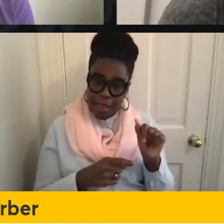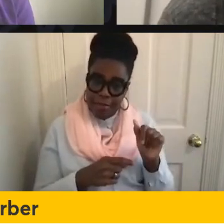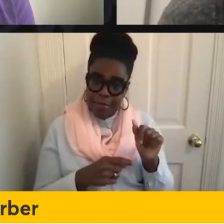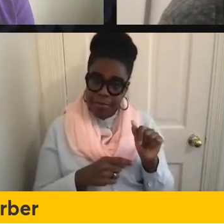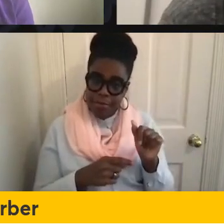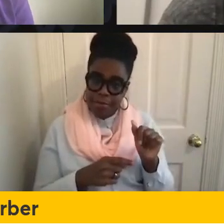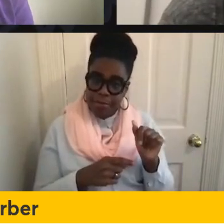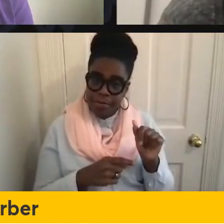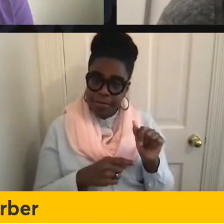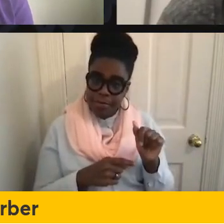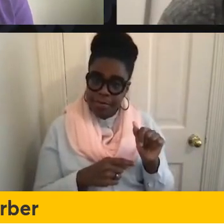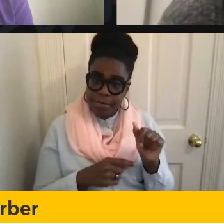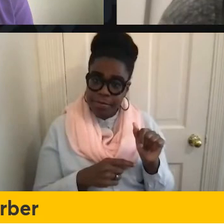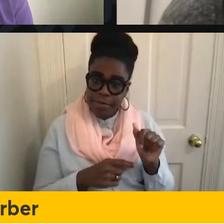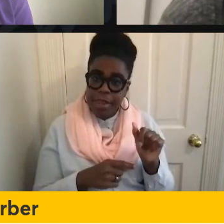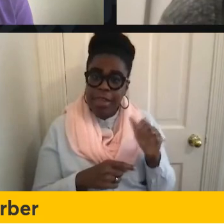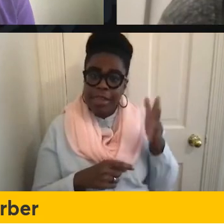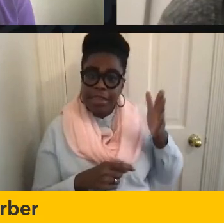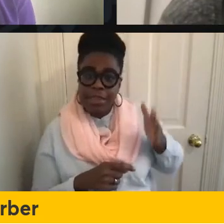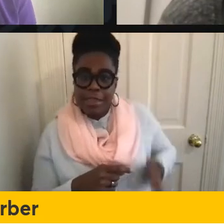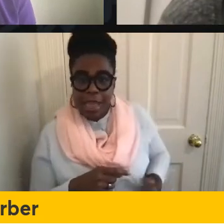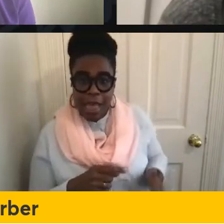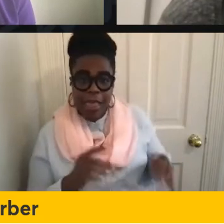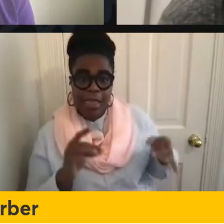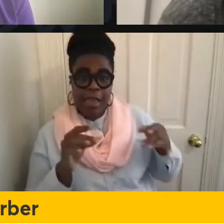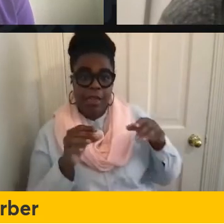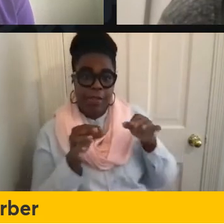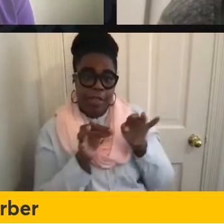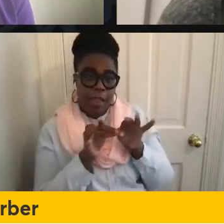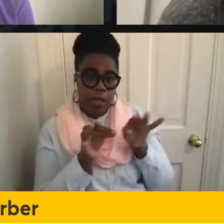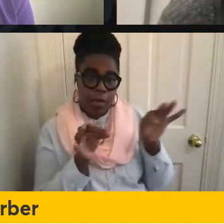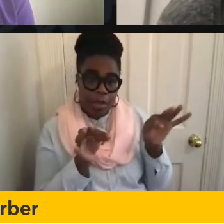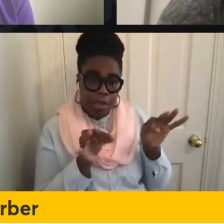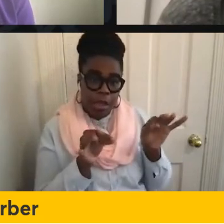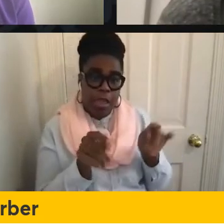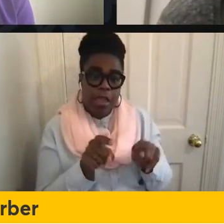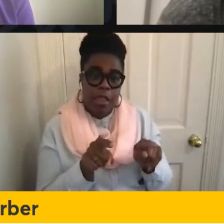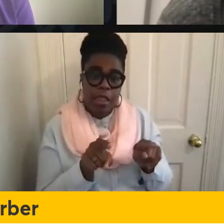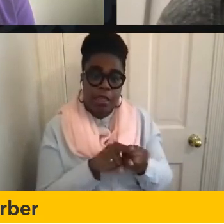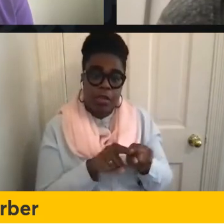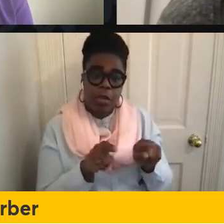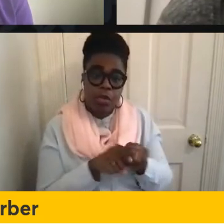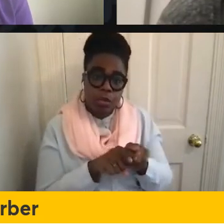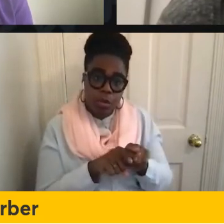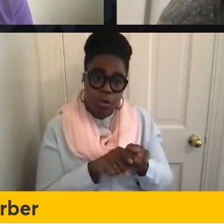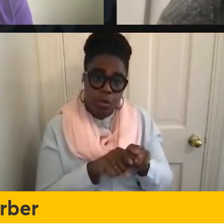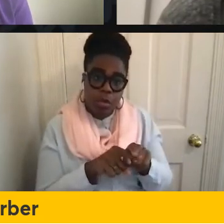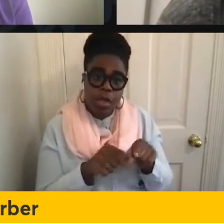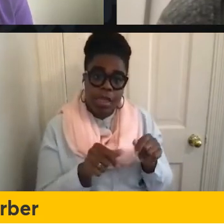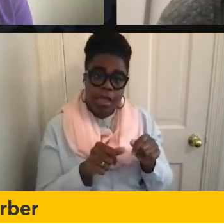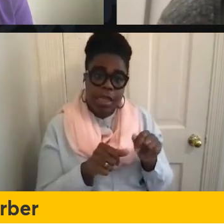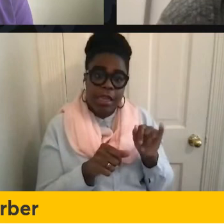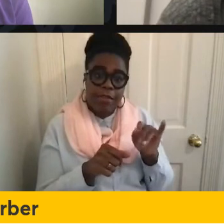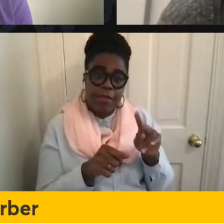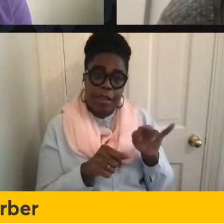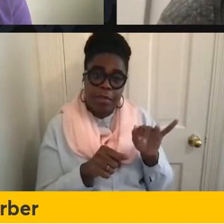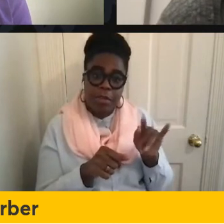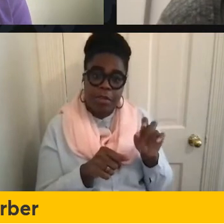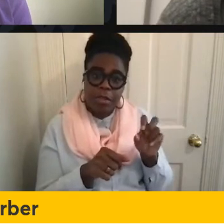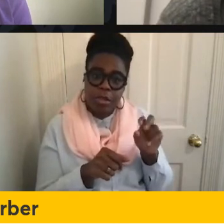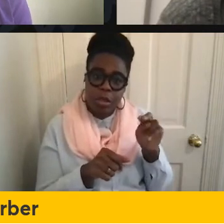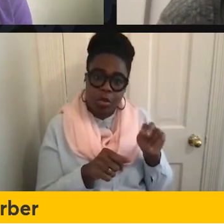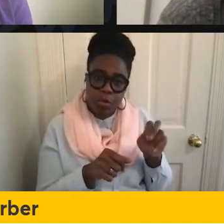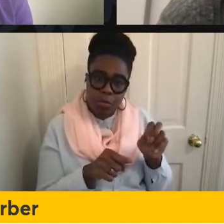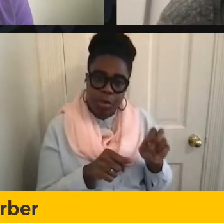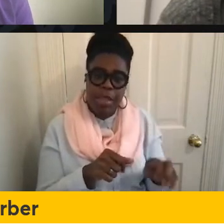side of the equation because that is also an inflammatory inflammasome activation trigger. So I'm happy to talk more to